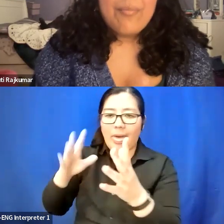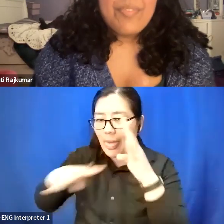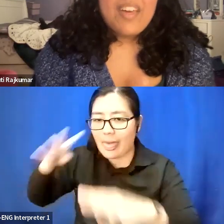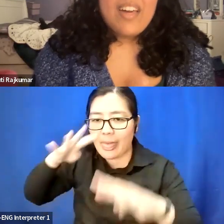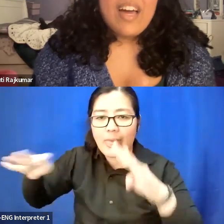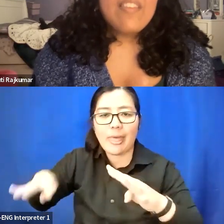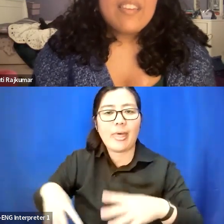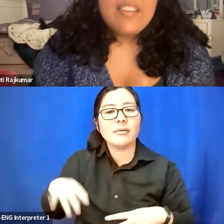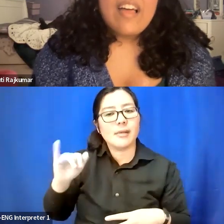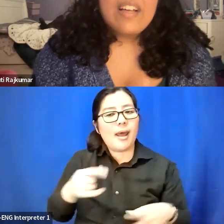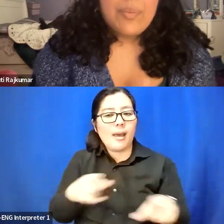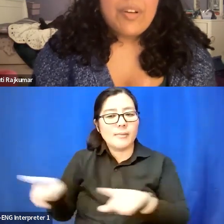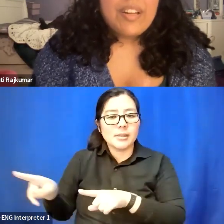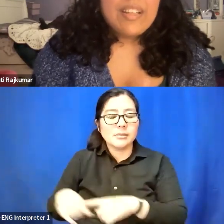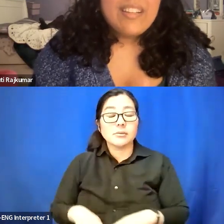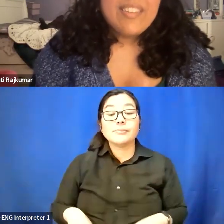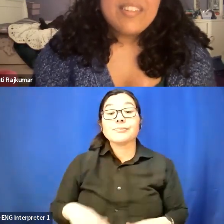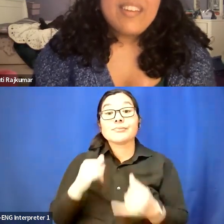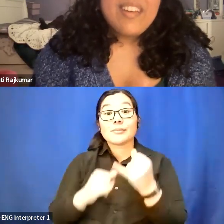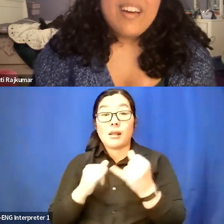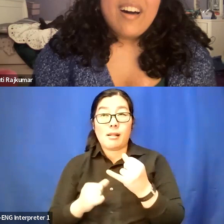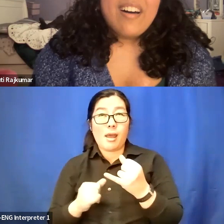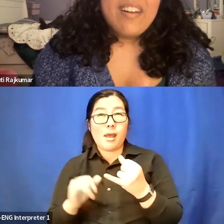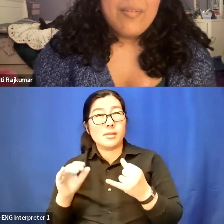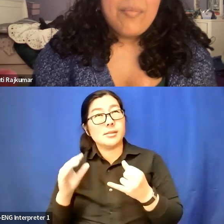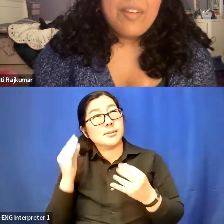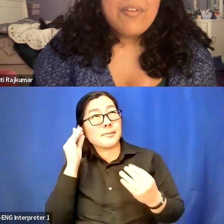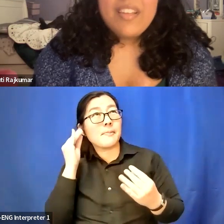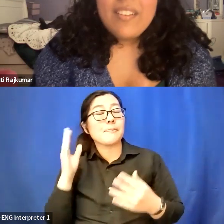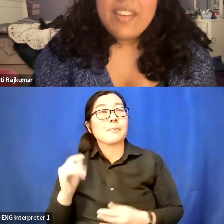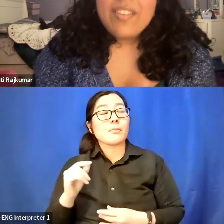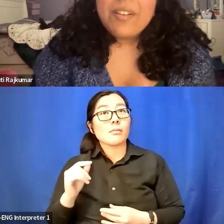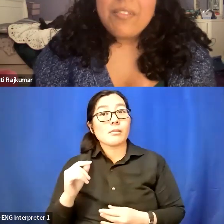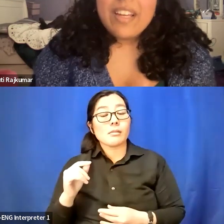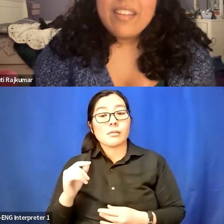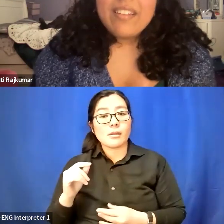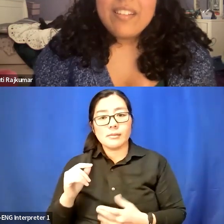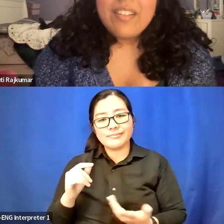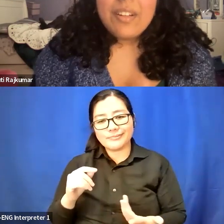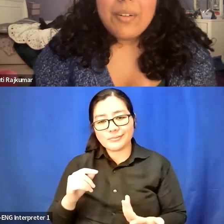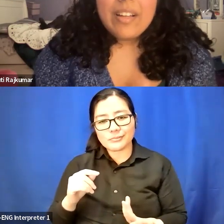And then I think the last one is not really in the sense of like, you know,